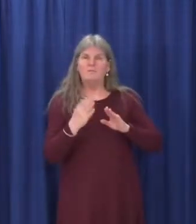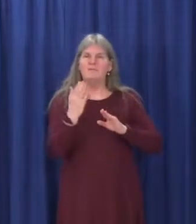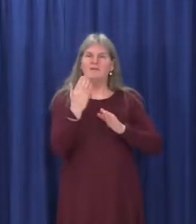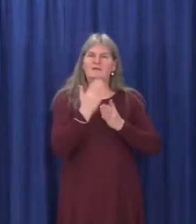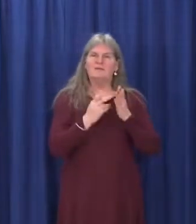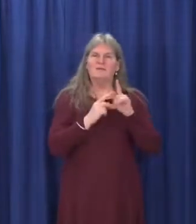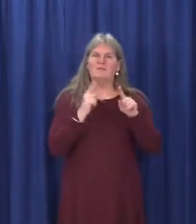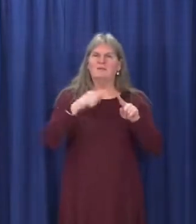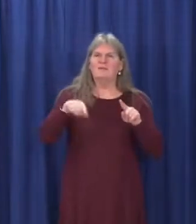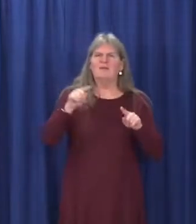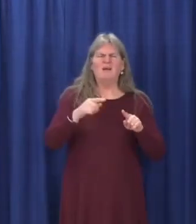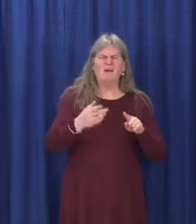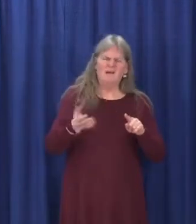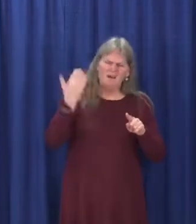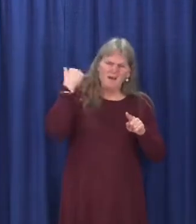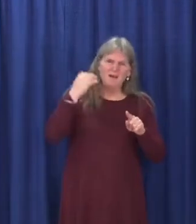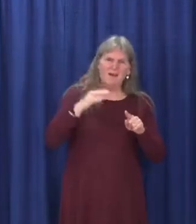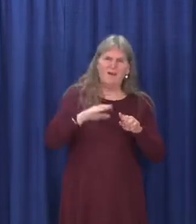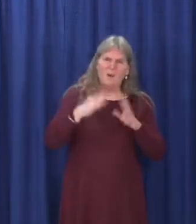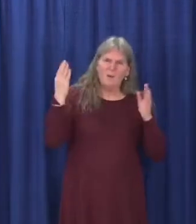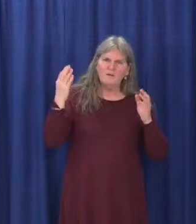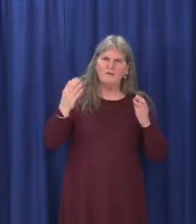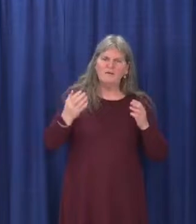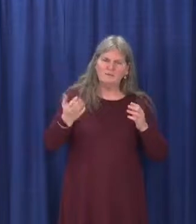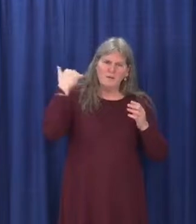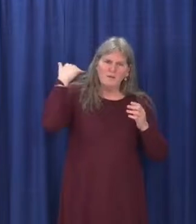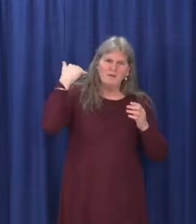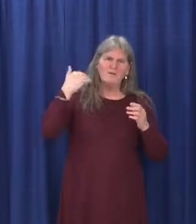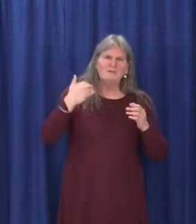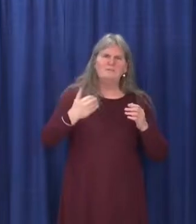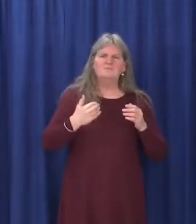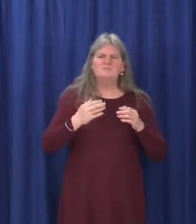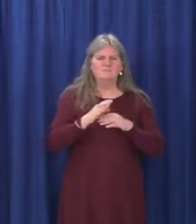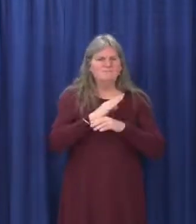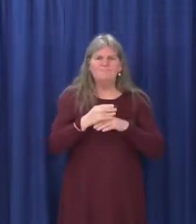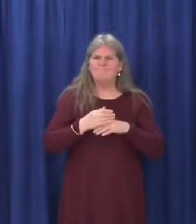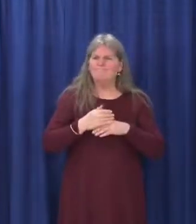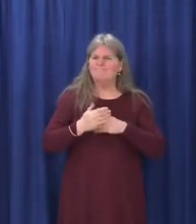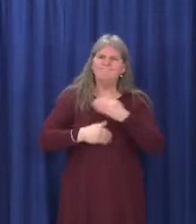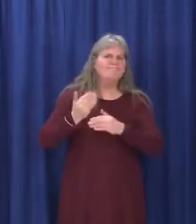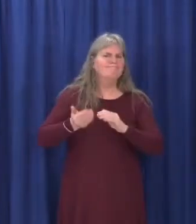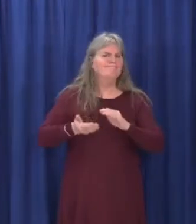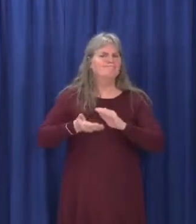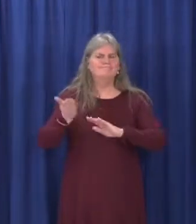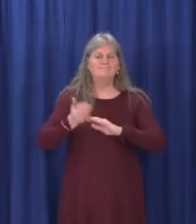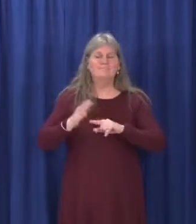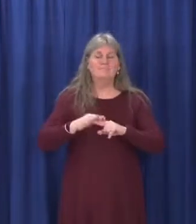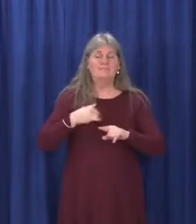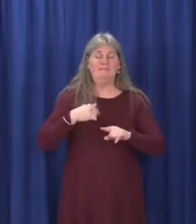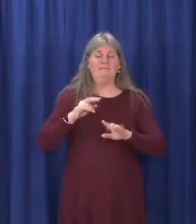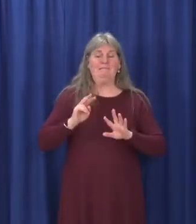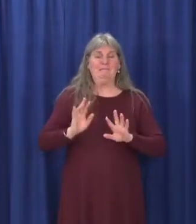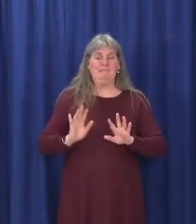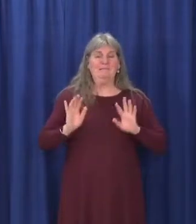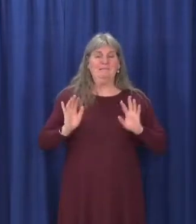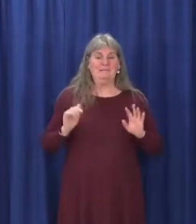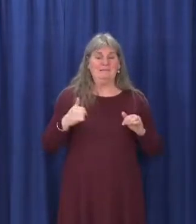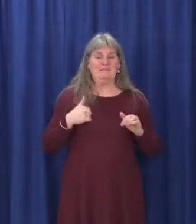sure that we open up and get things back to a place where business can-- can operate. But I'm also with the responsibility